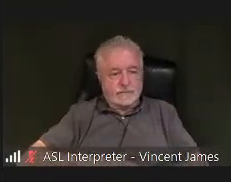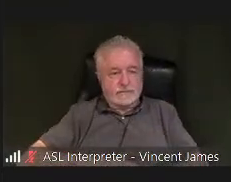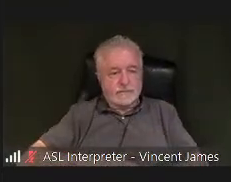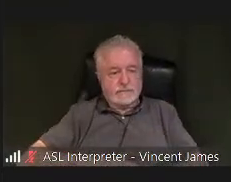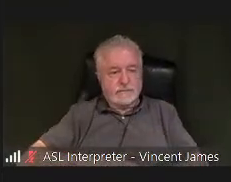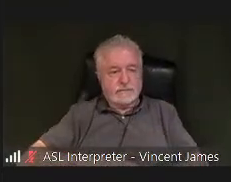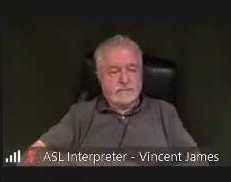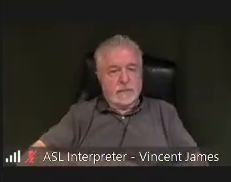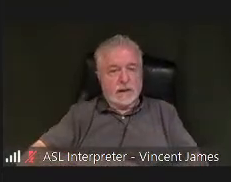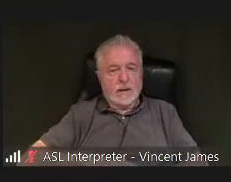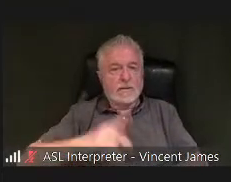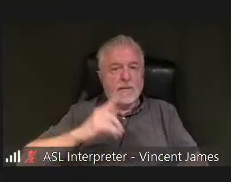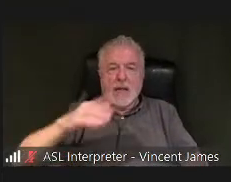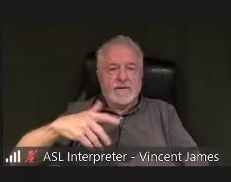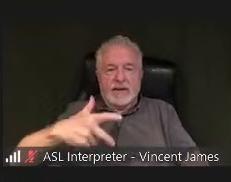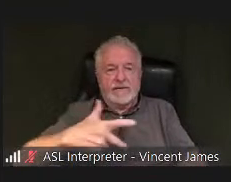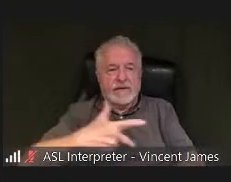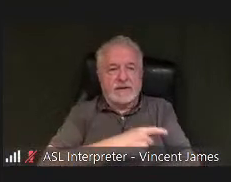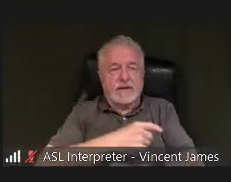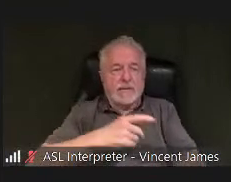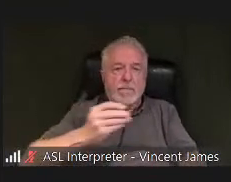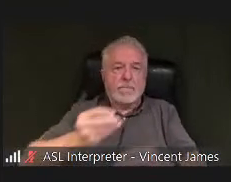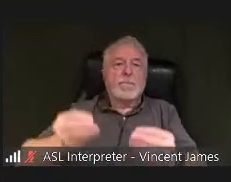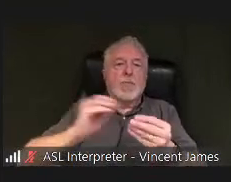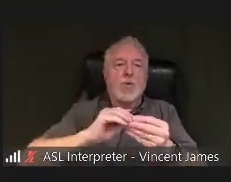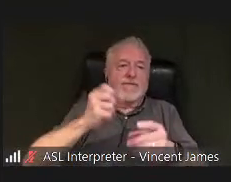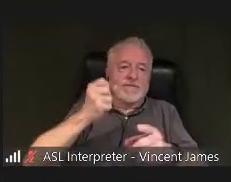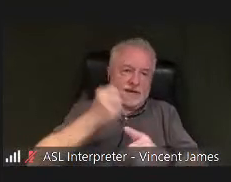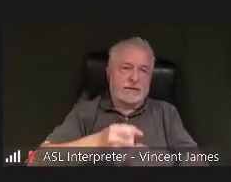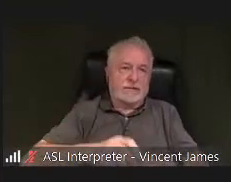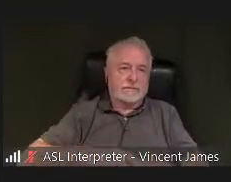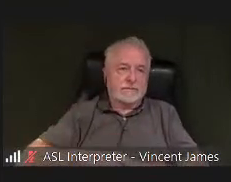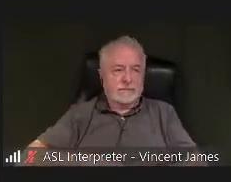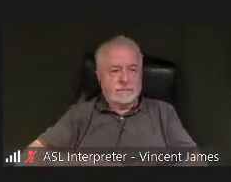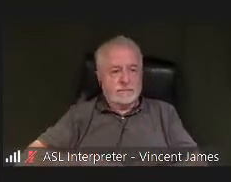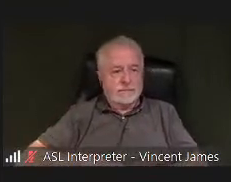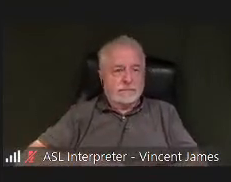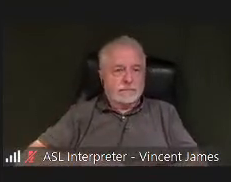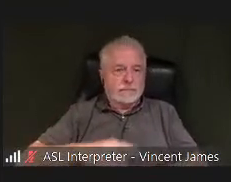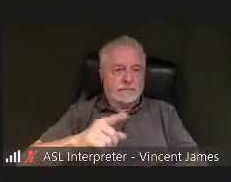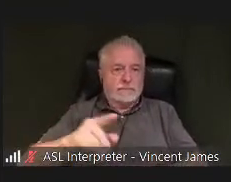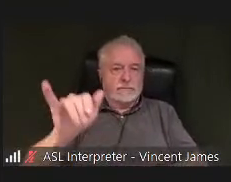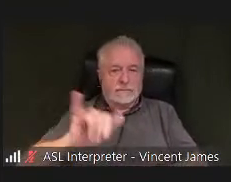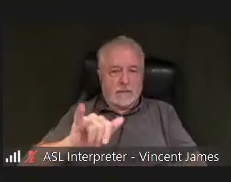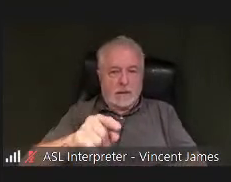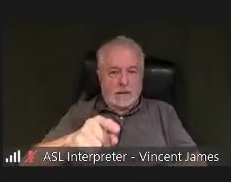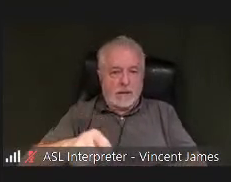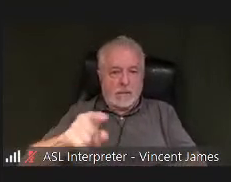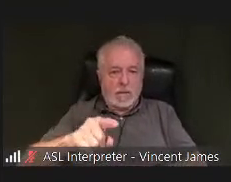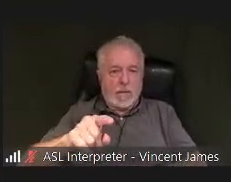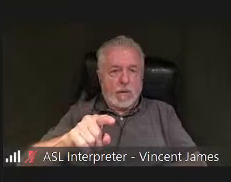So the people have not been estimated to have been more affected. This is also a little bit about the